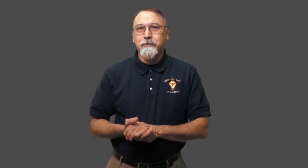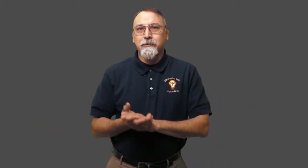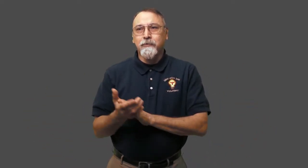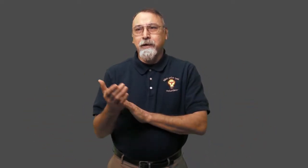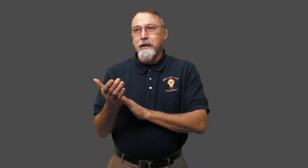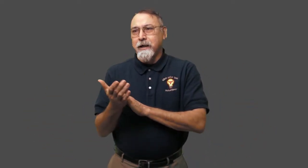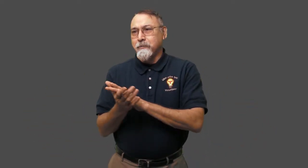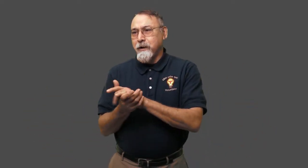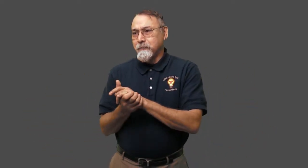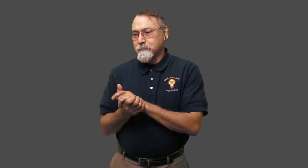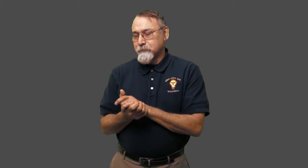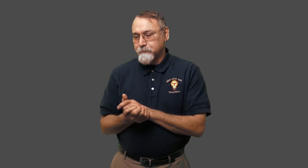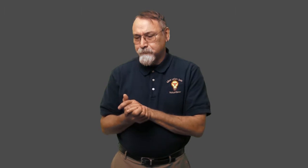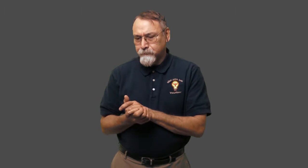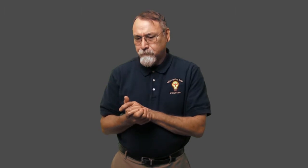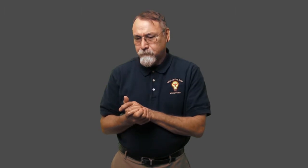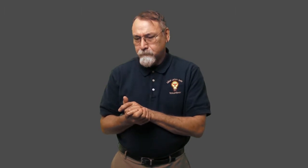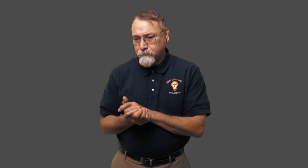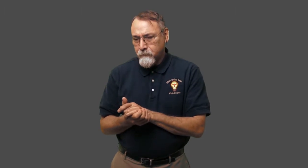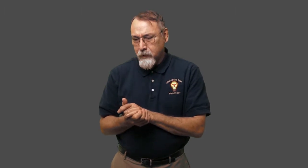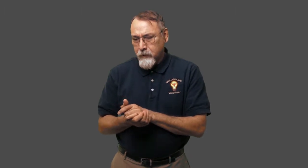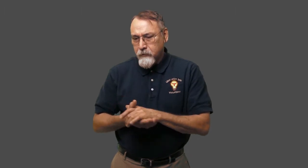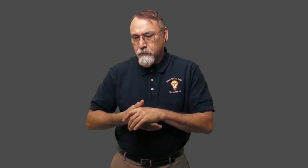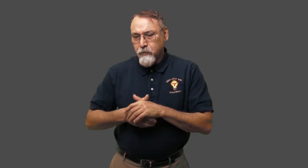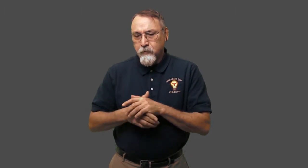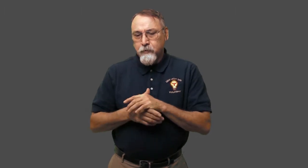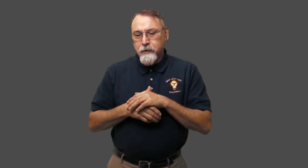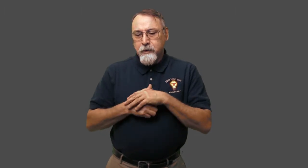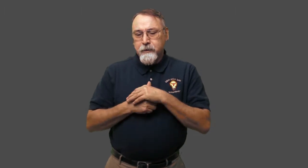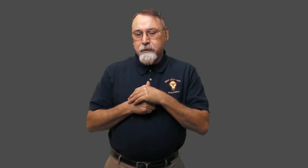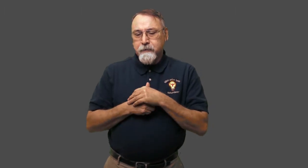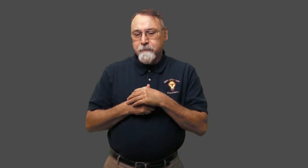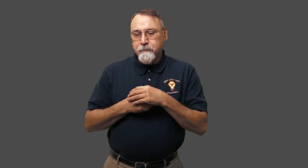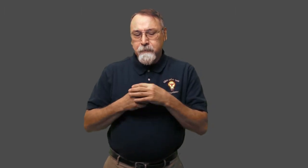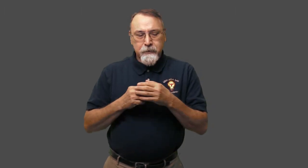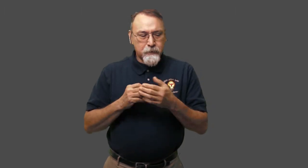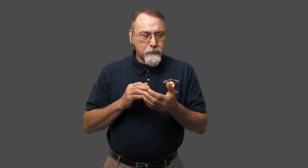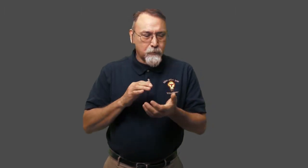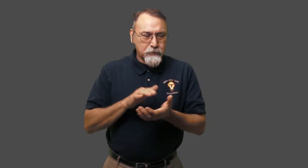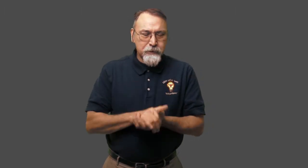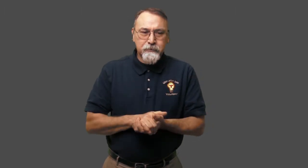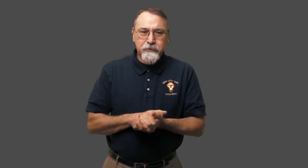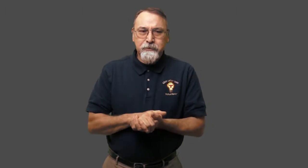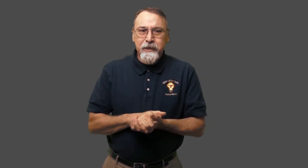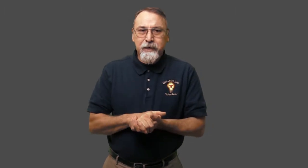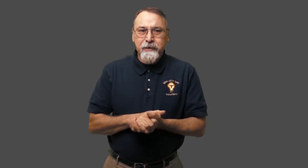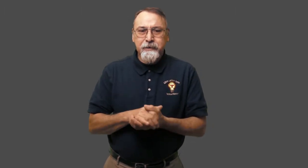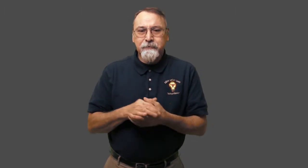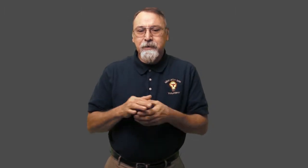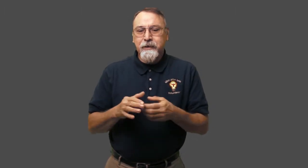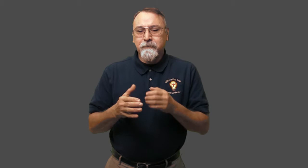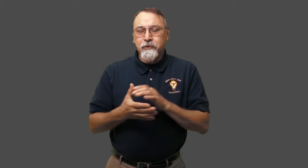to create a lot of problems. So what you need to understand is that if you’re going to